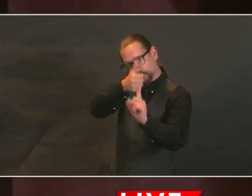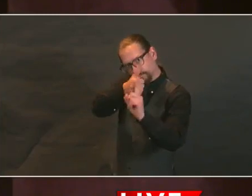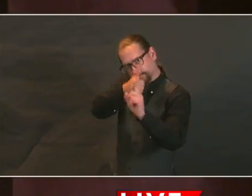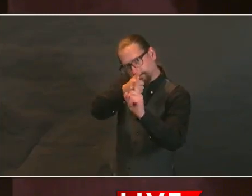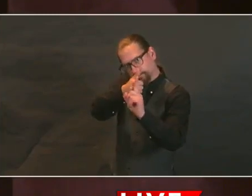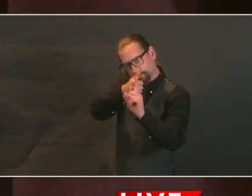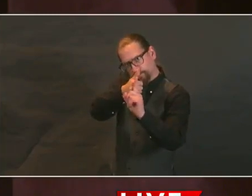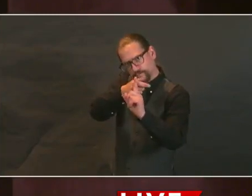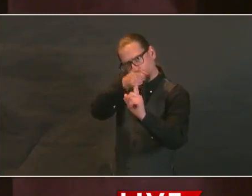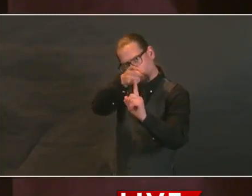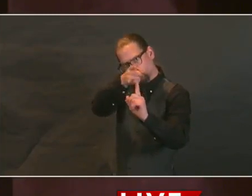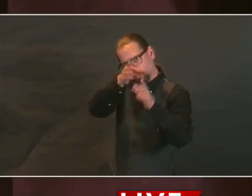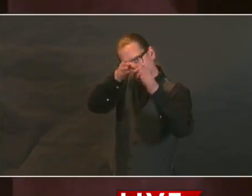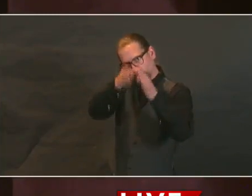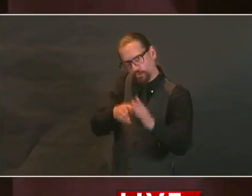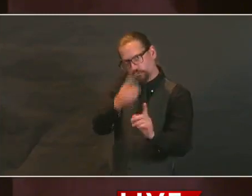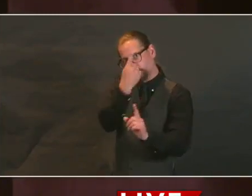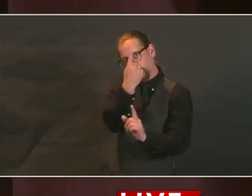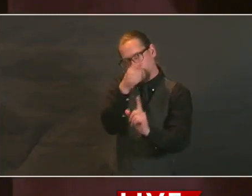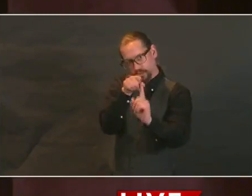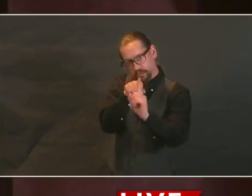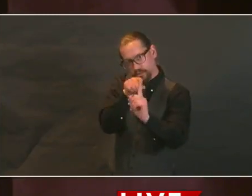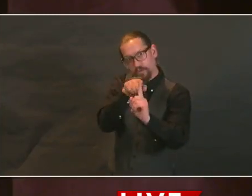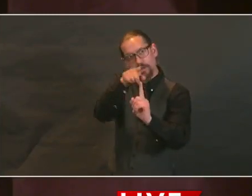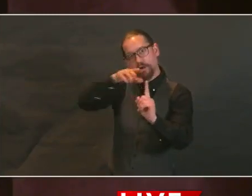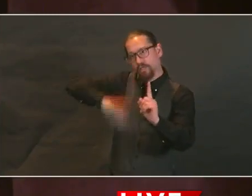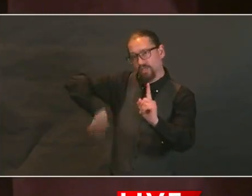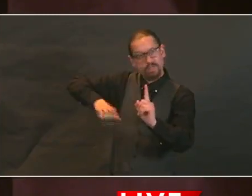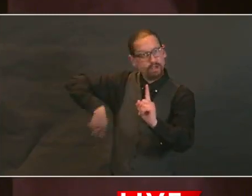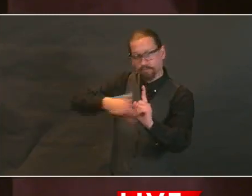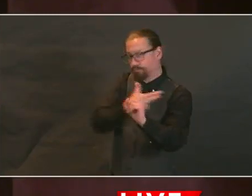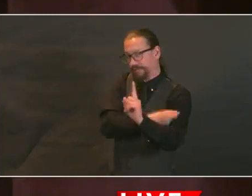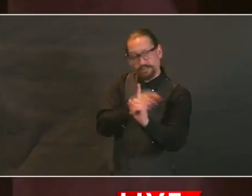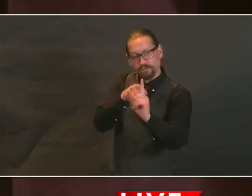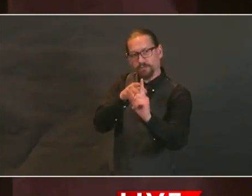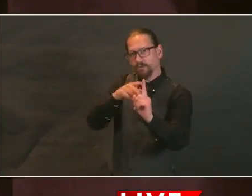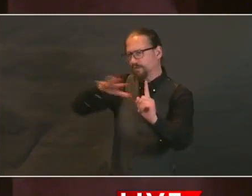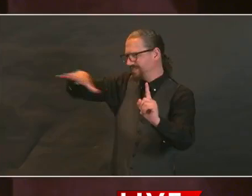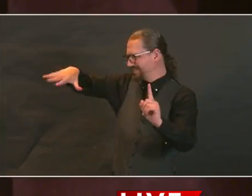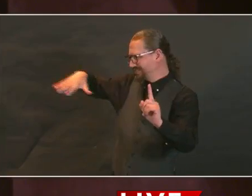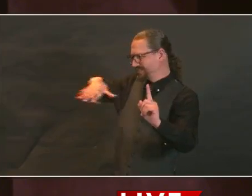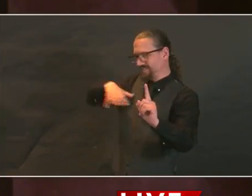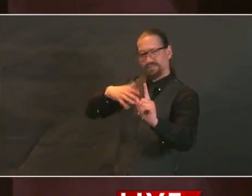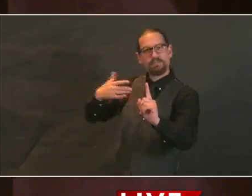NOT VACCINATED AND YOU ARE EXPOSED TO SOMEONE. WITH